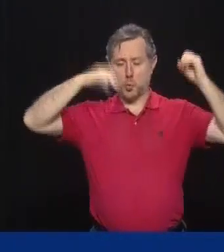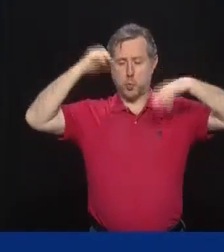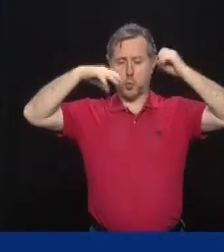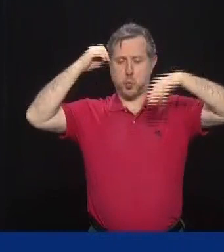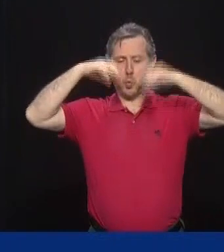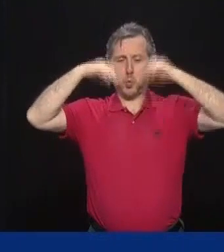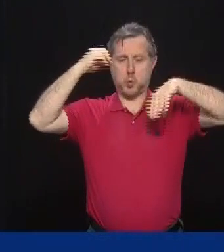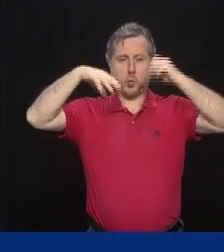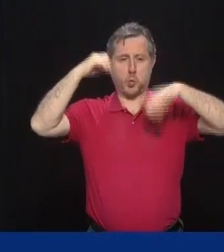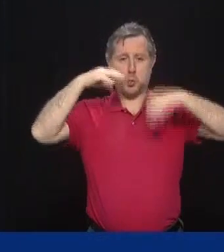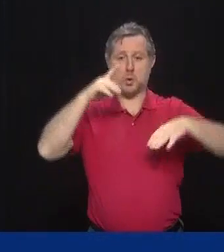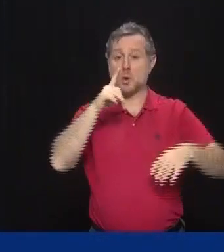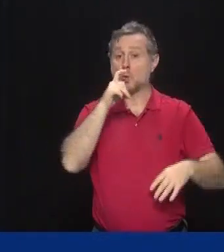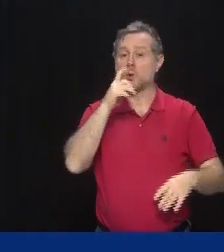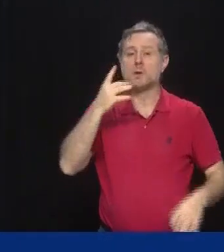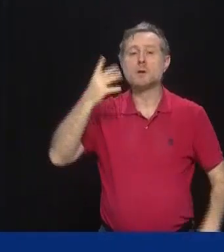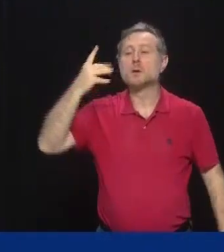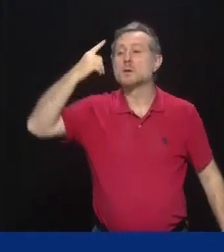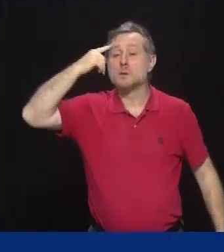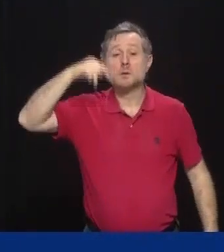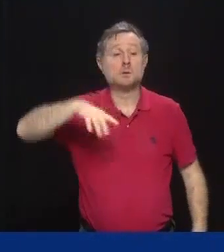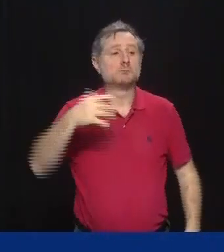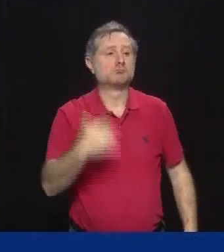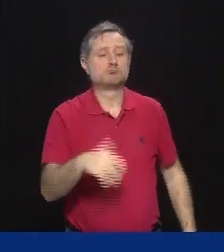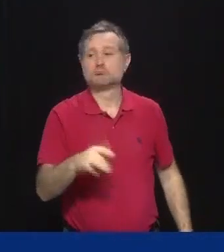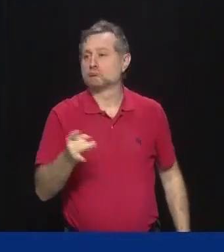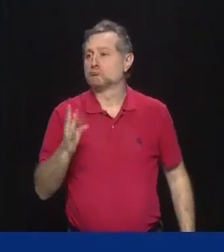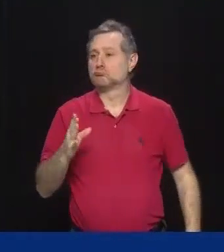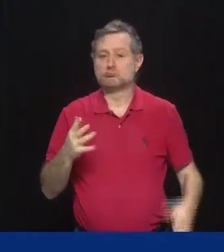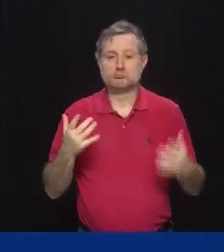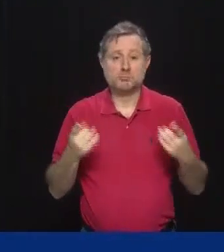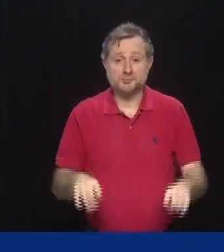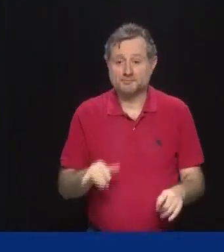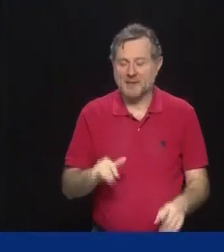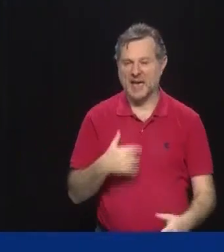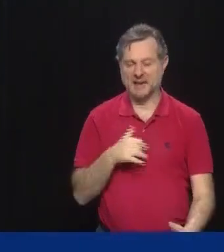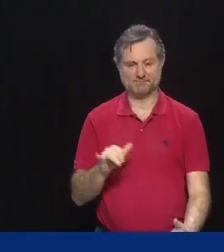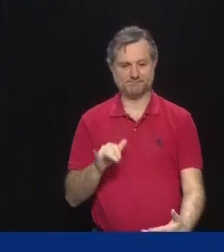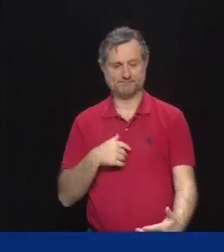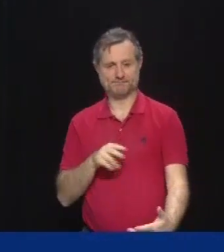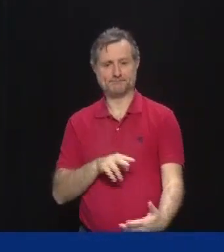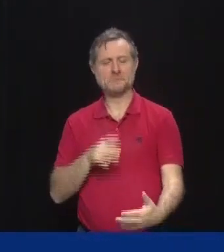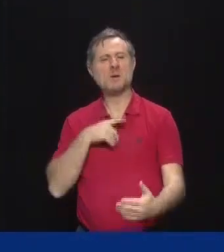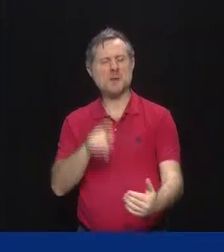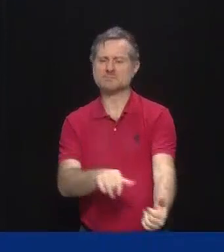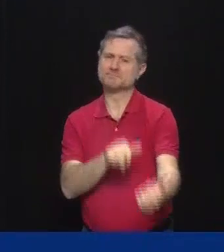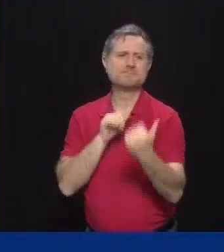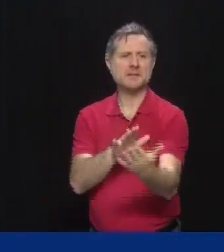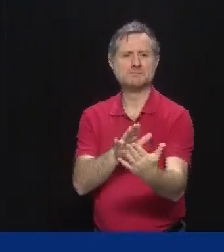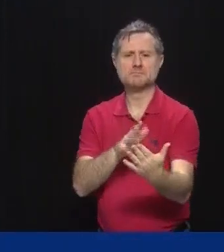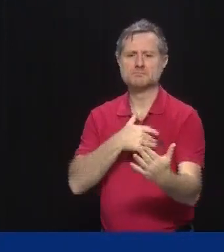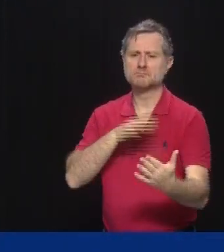AND SIDE EFFECTS AND ALL SORTS OF OTHER GOVERNMENT CONSPIRACY THEORIES. WHO WOULD HAVE THOUGHT SOMETHING LIKE THIS COULD HAPPEN?